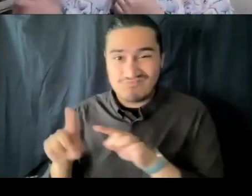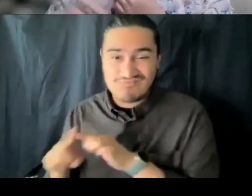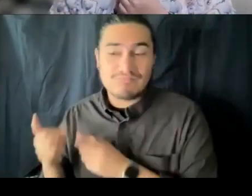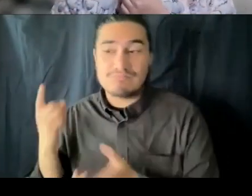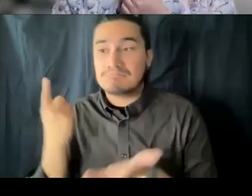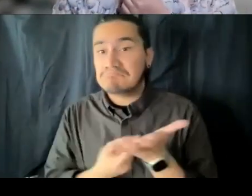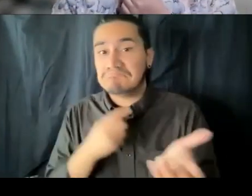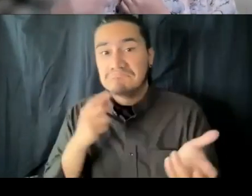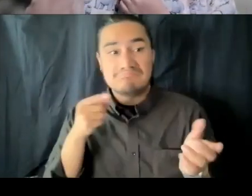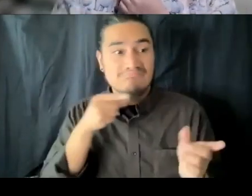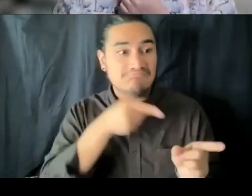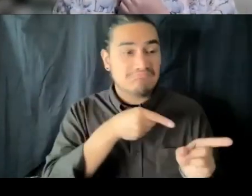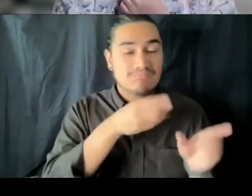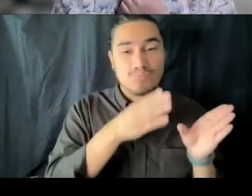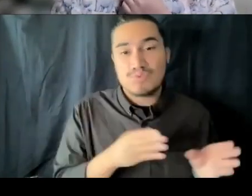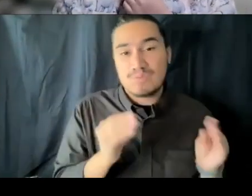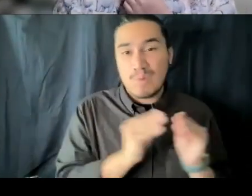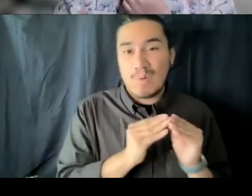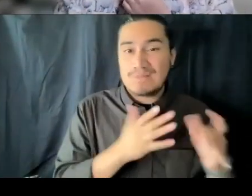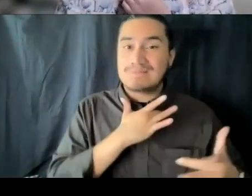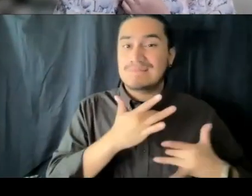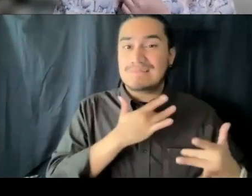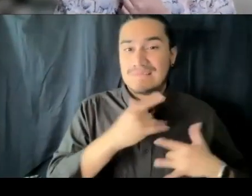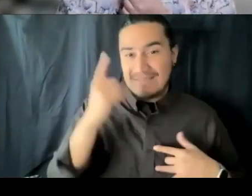or light or texture or taste.